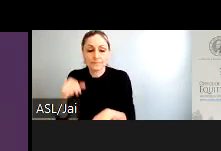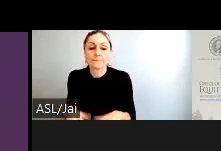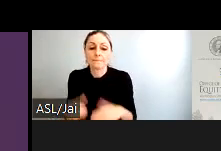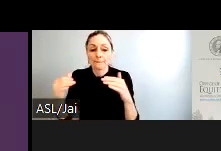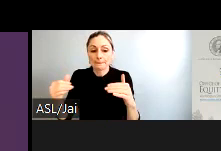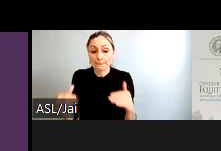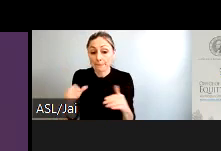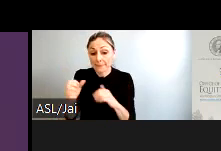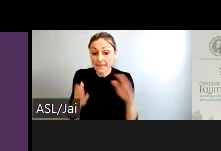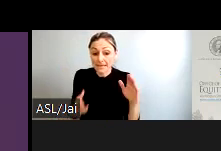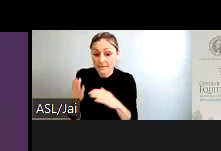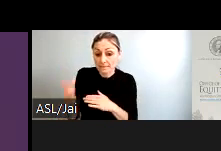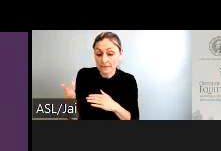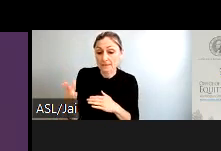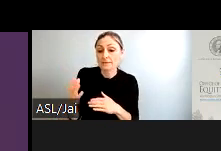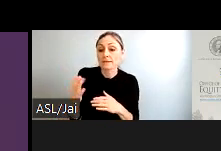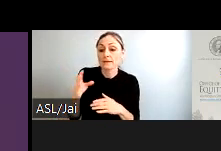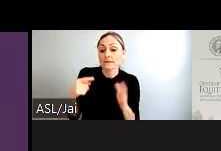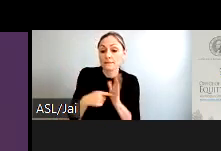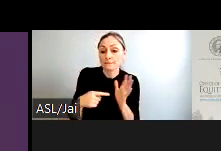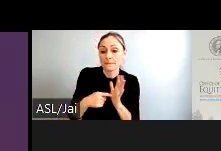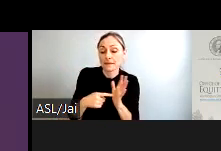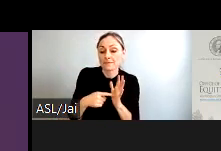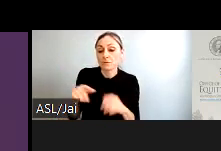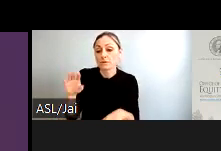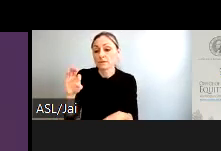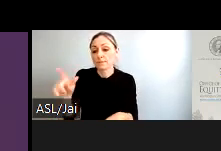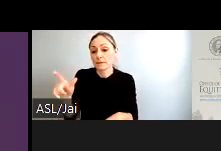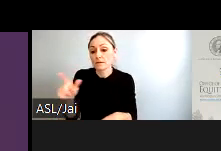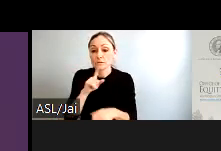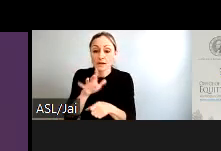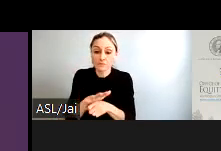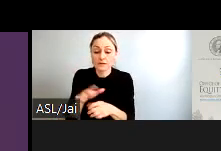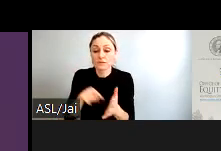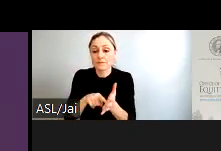the Bill or the invoice received or confirmation of payment from